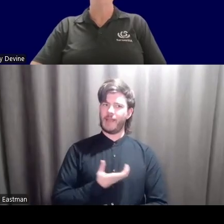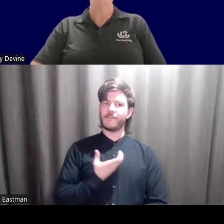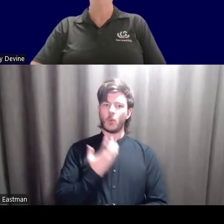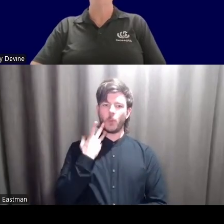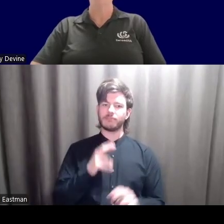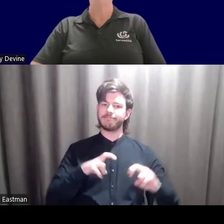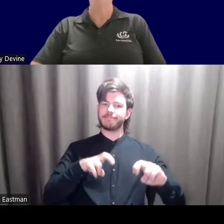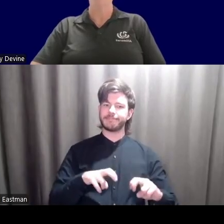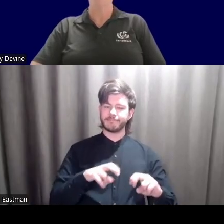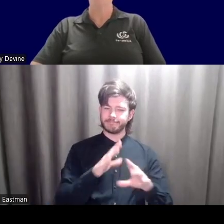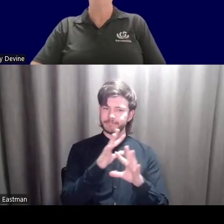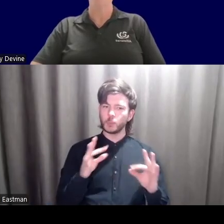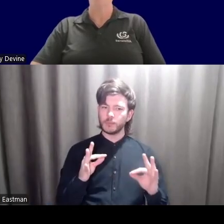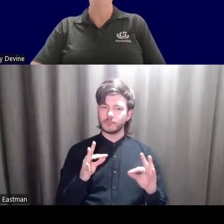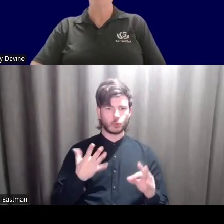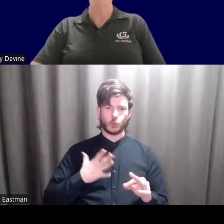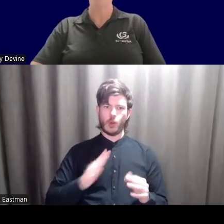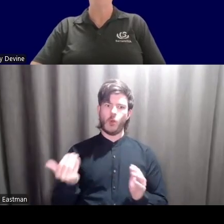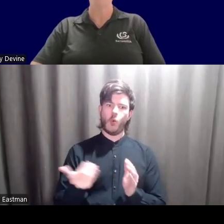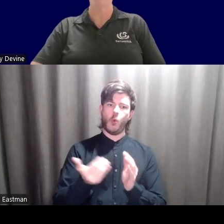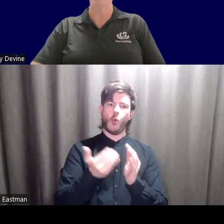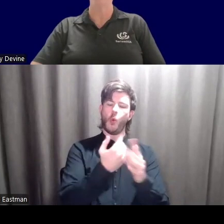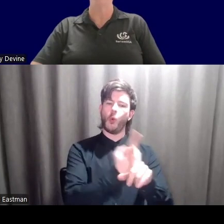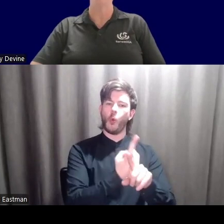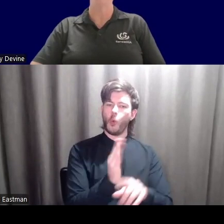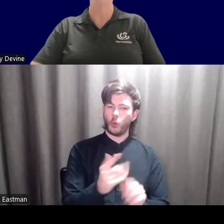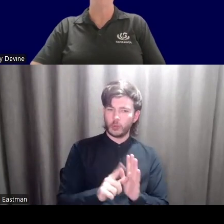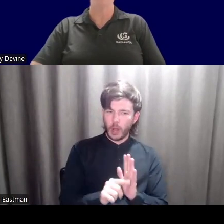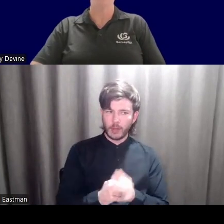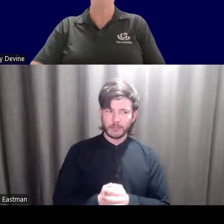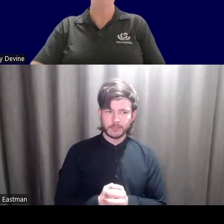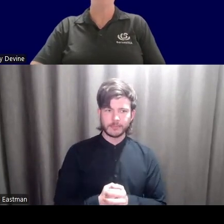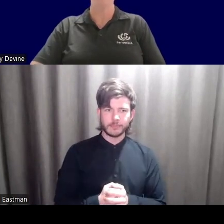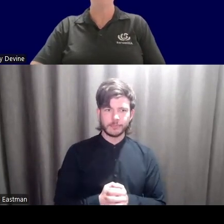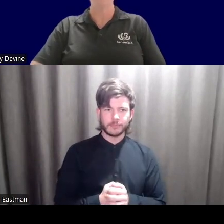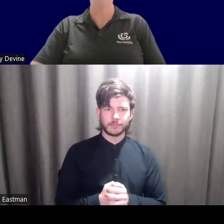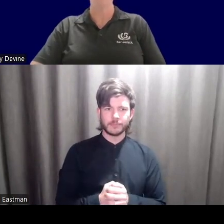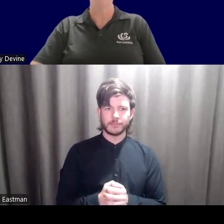modelling behaviour is powerful when people have experienced disengagement and staff turnover – so